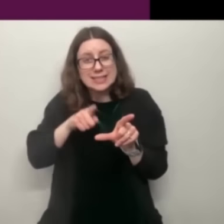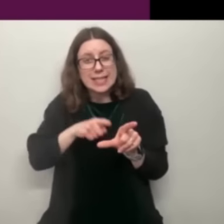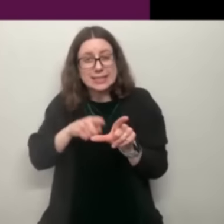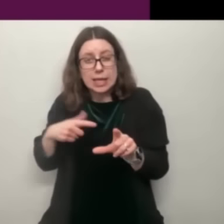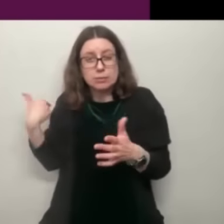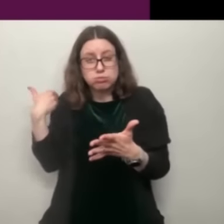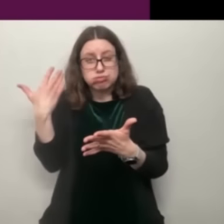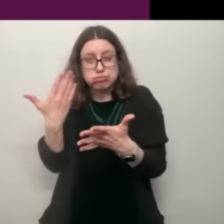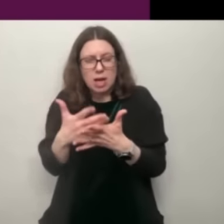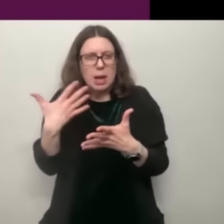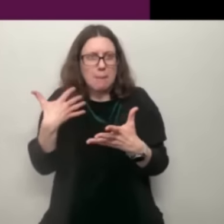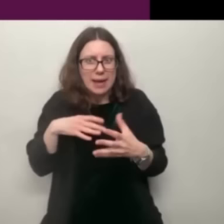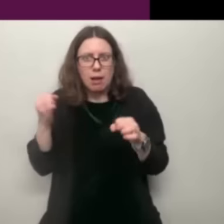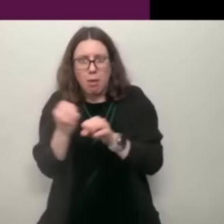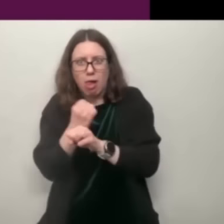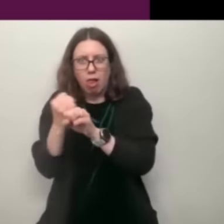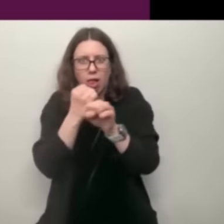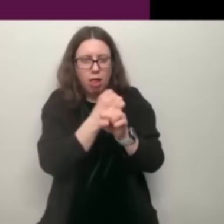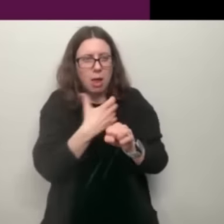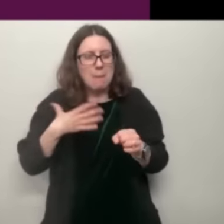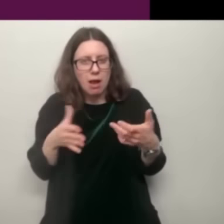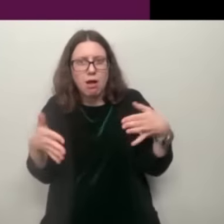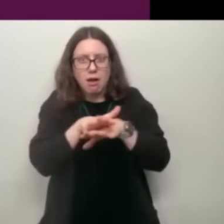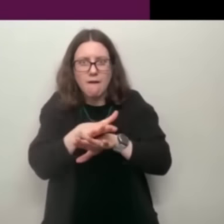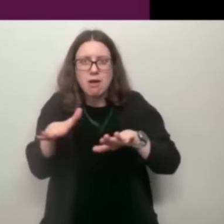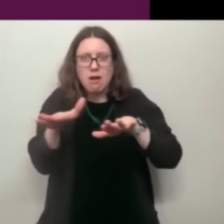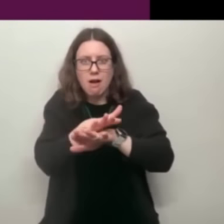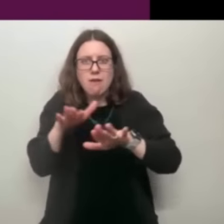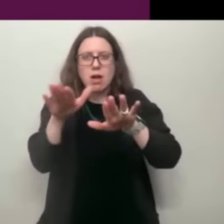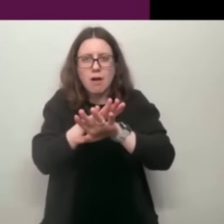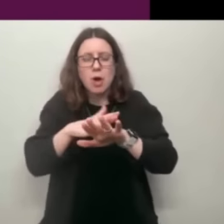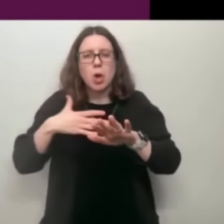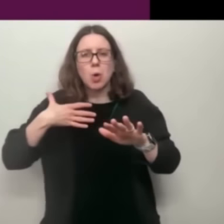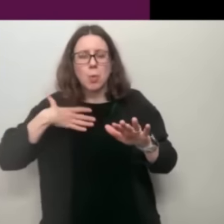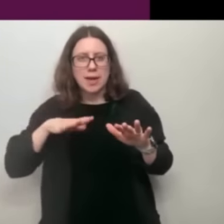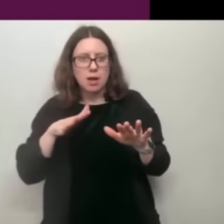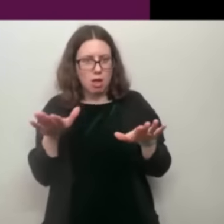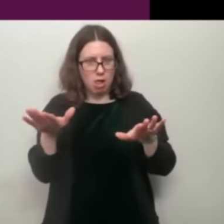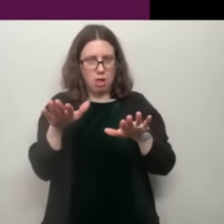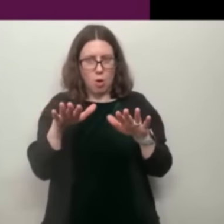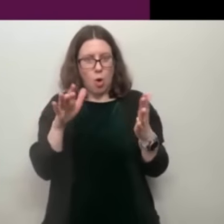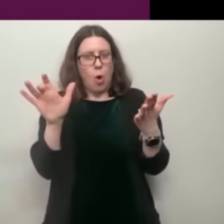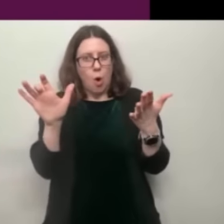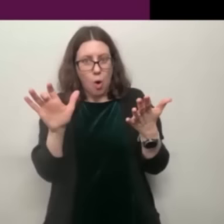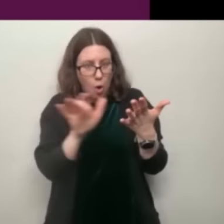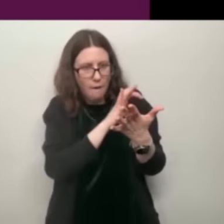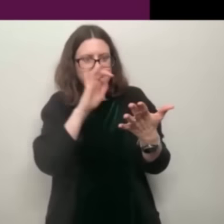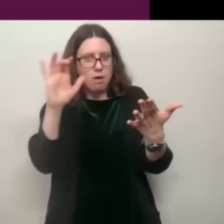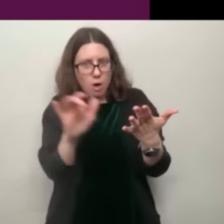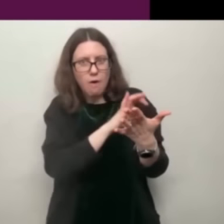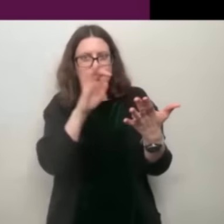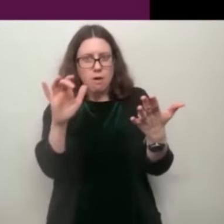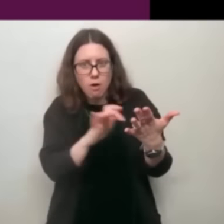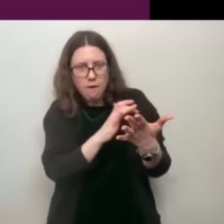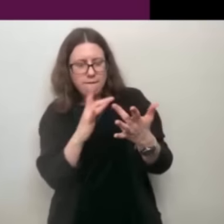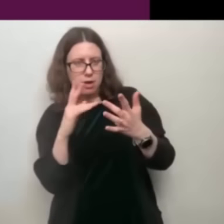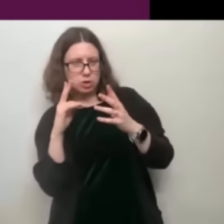clamps and patches. This was the kind of thing that needed to be looked at and it needed to be looked at as a whole so